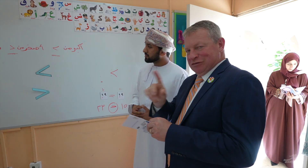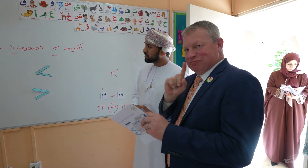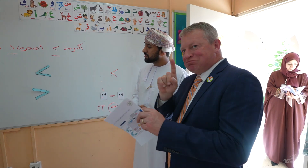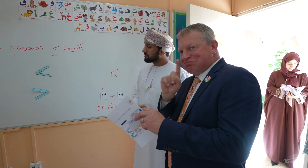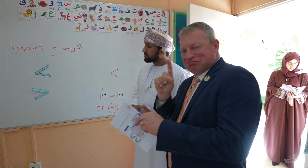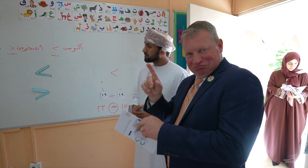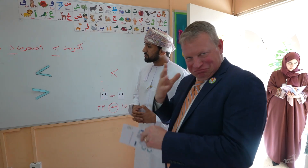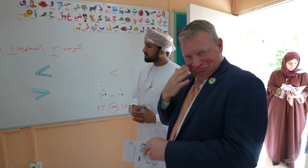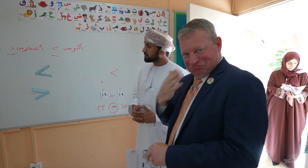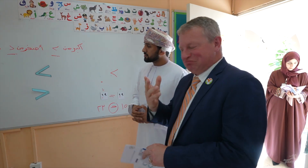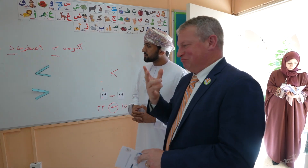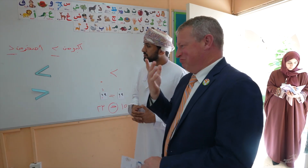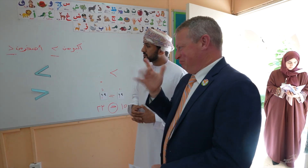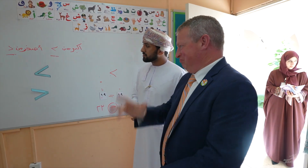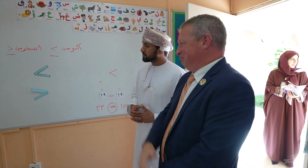they’re conversing with both which is smart.